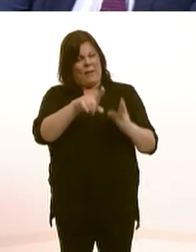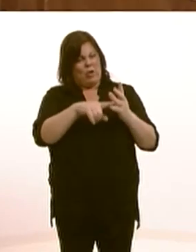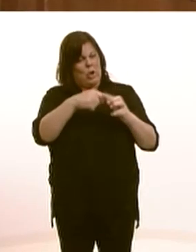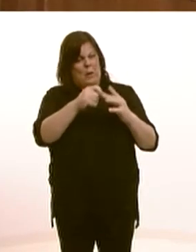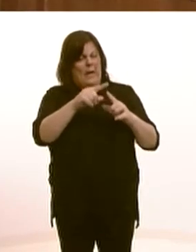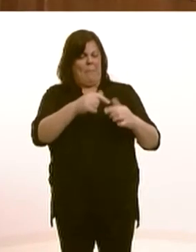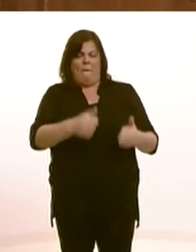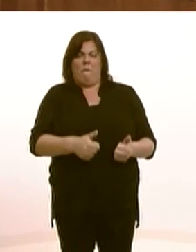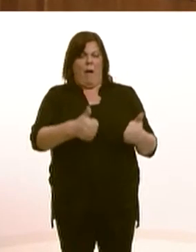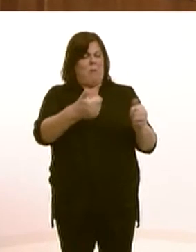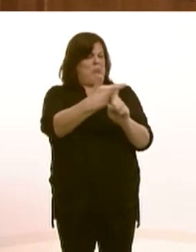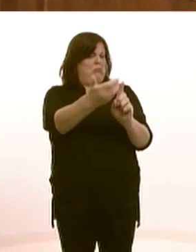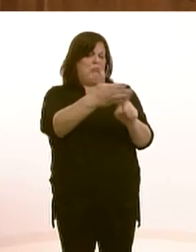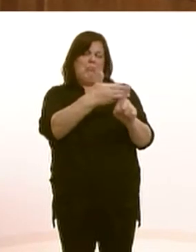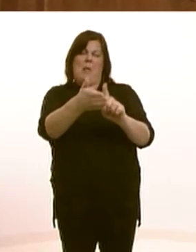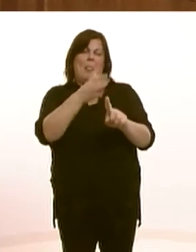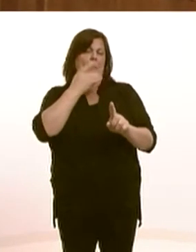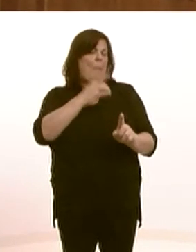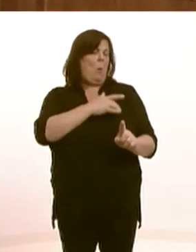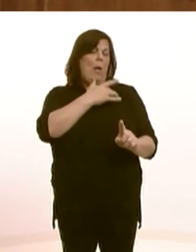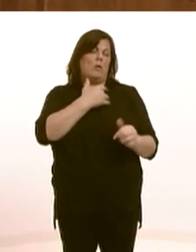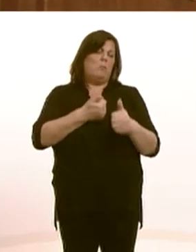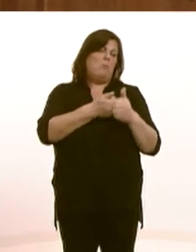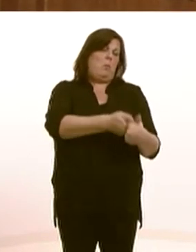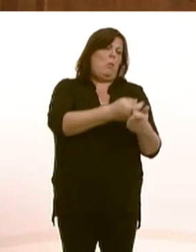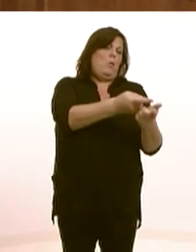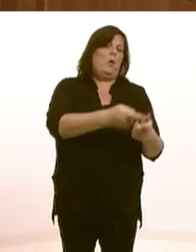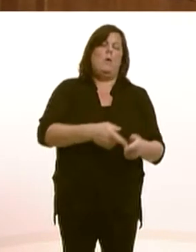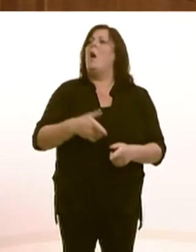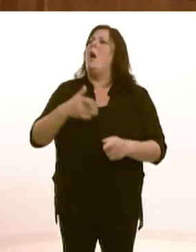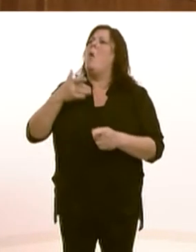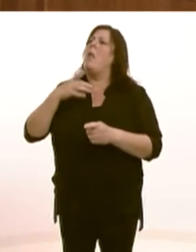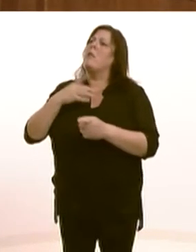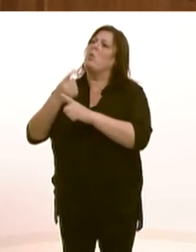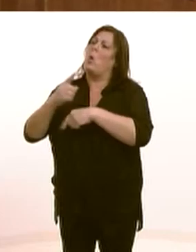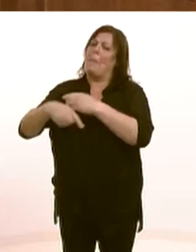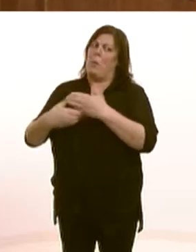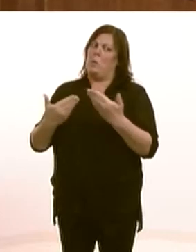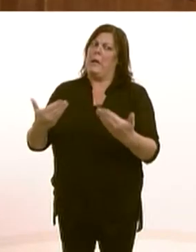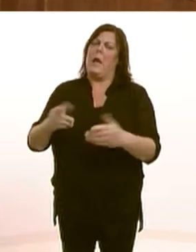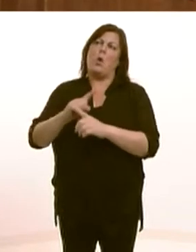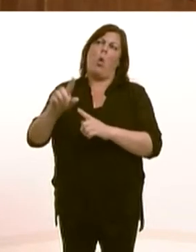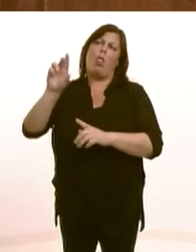Neil Hamilton: Can I bring the First Minister back to today, rather than 30 years ago, which is rather more relevant?